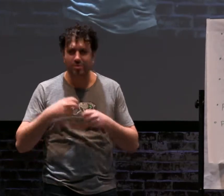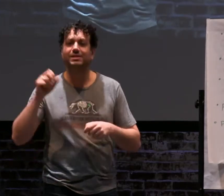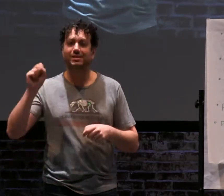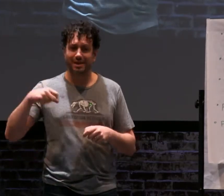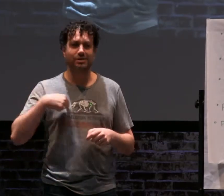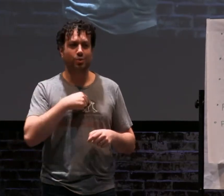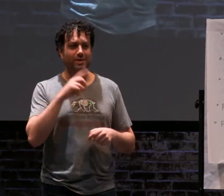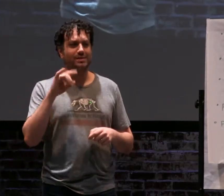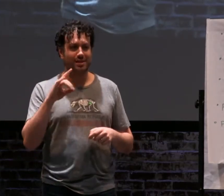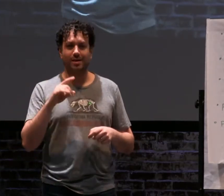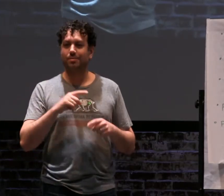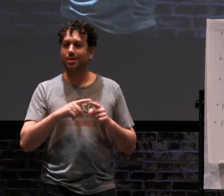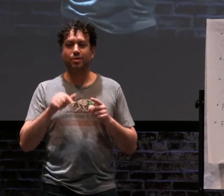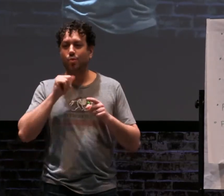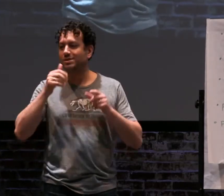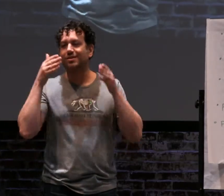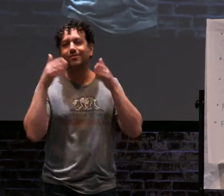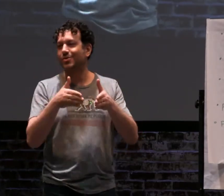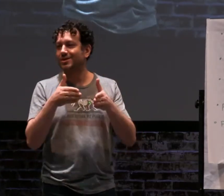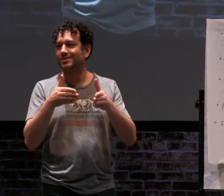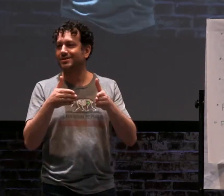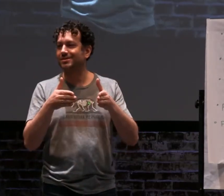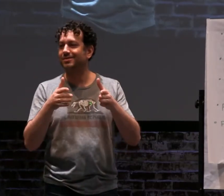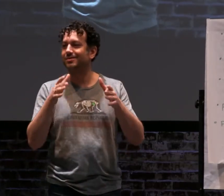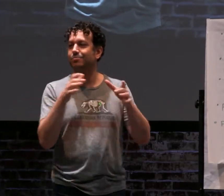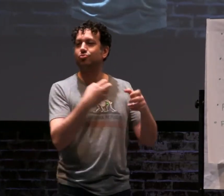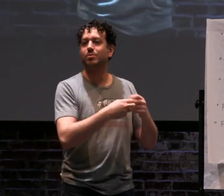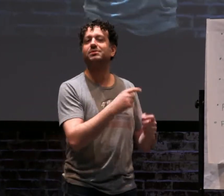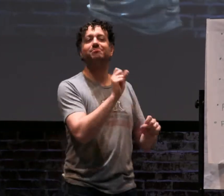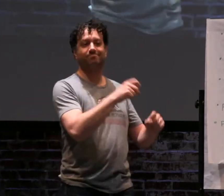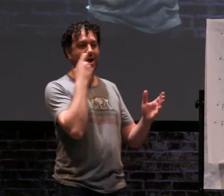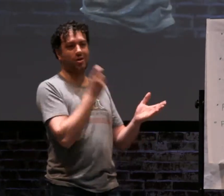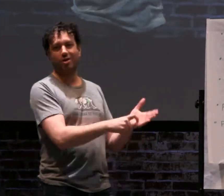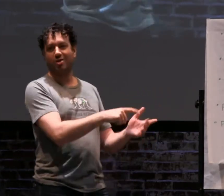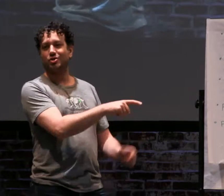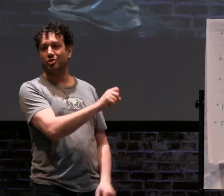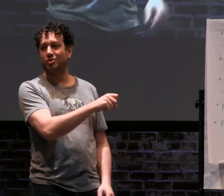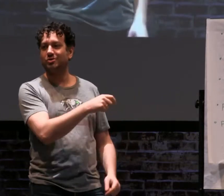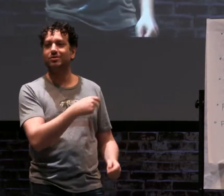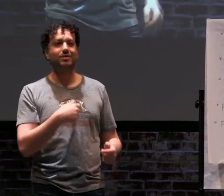Instead of just talking about it, we actually did it. But at that time, we didn't focus on it.